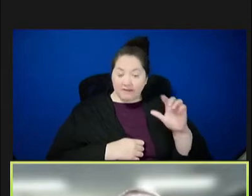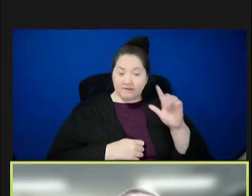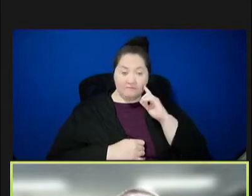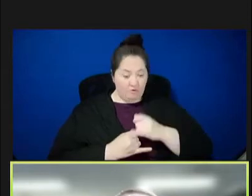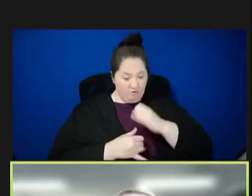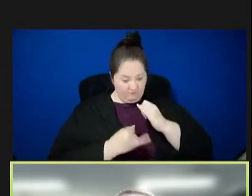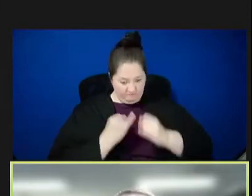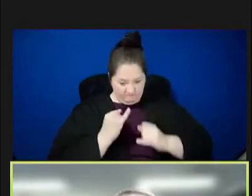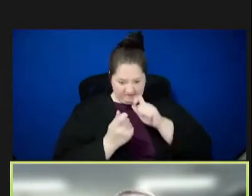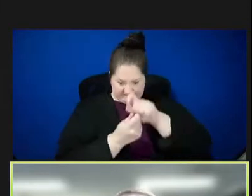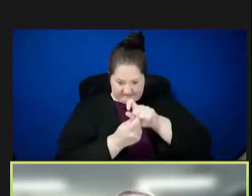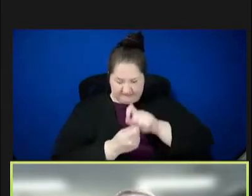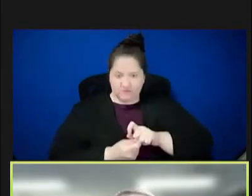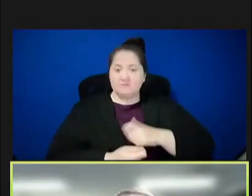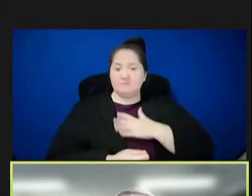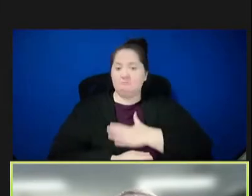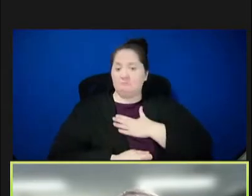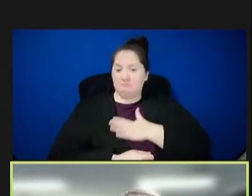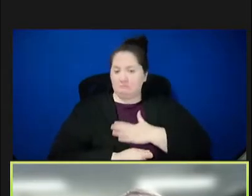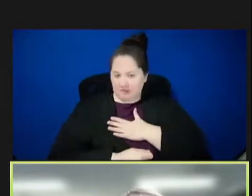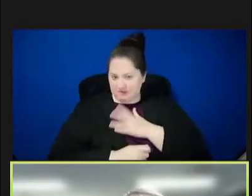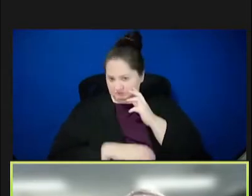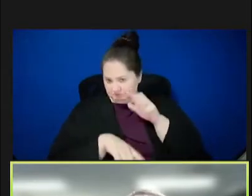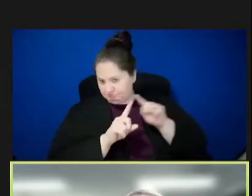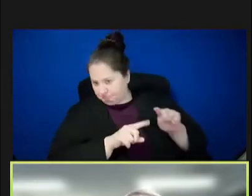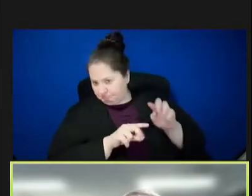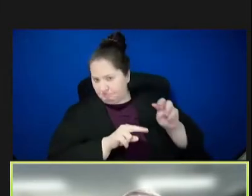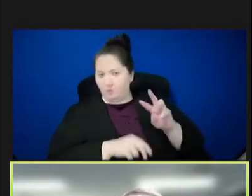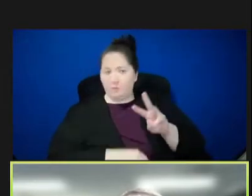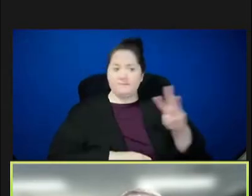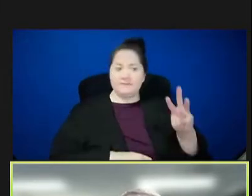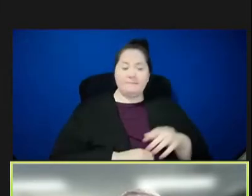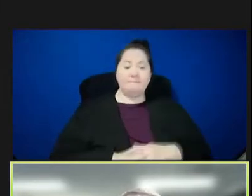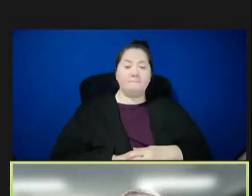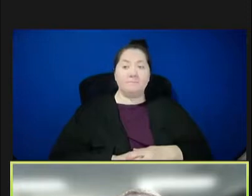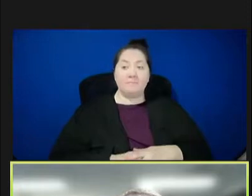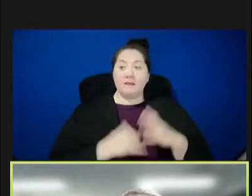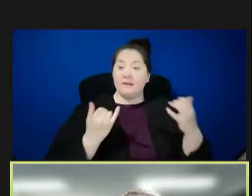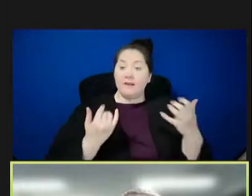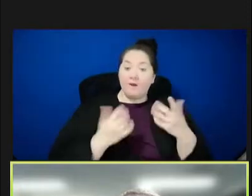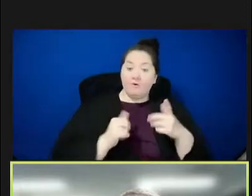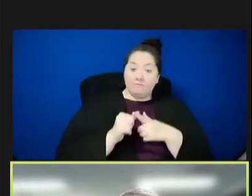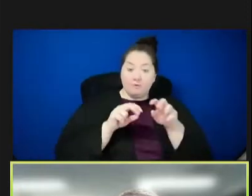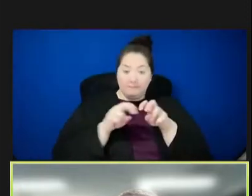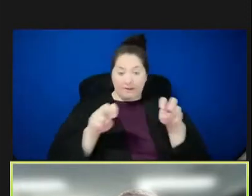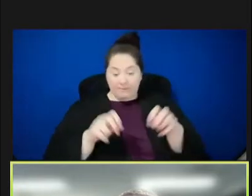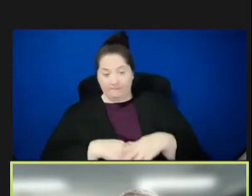upcoming meetings. Let's get started with our first panel of the day. This panel is